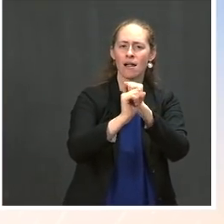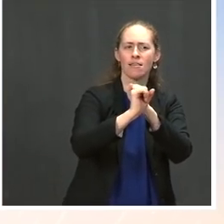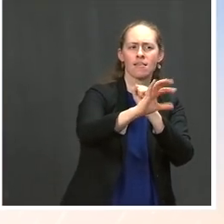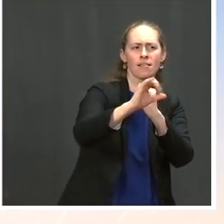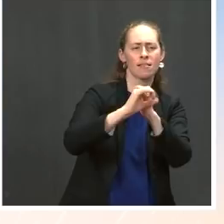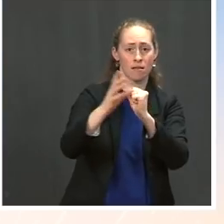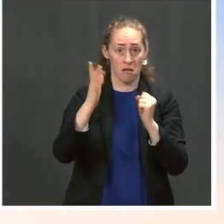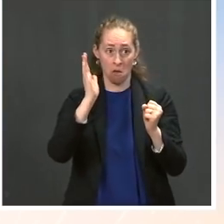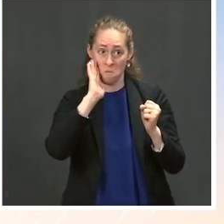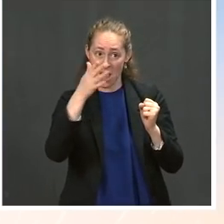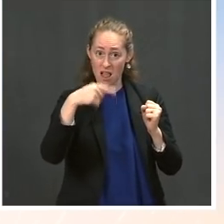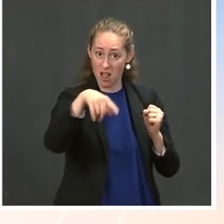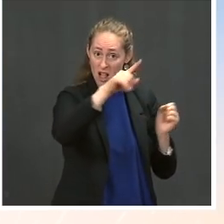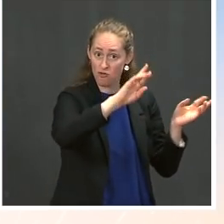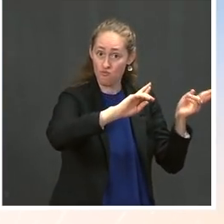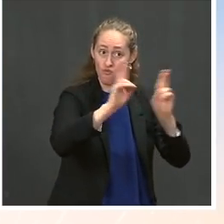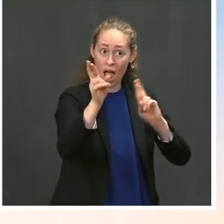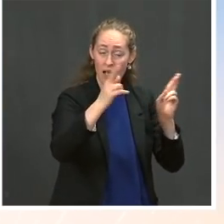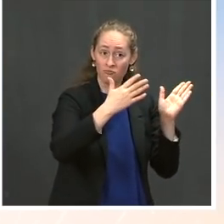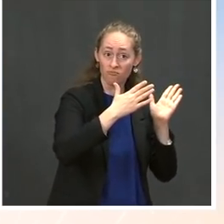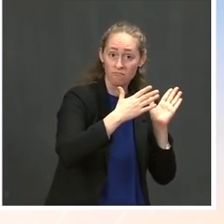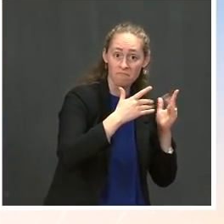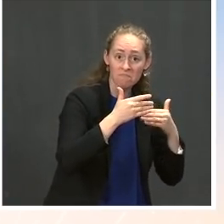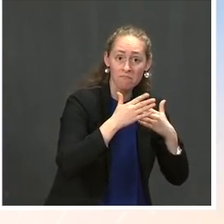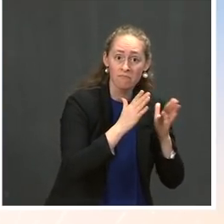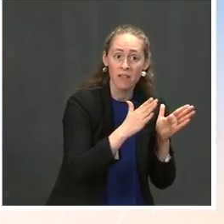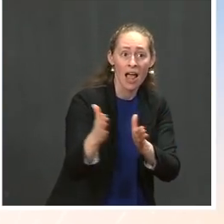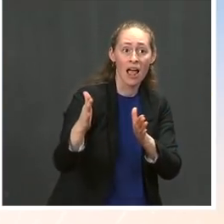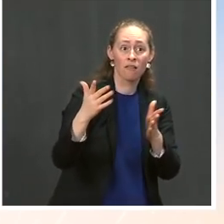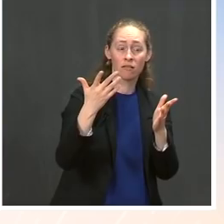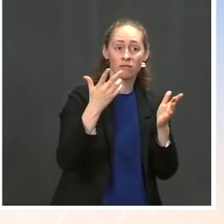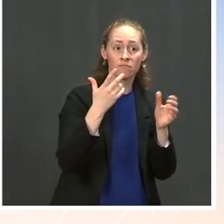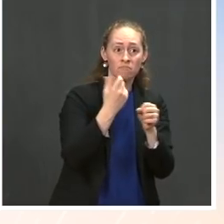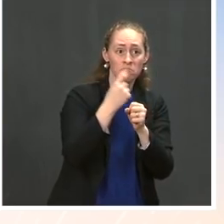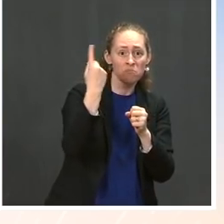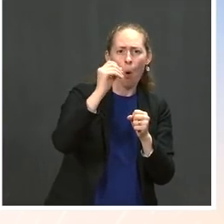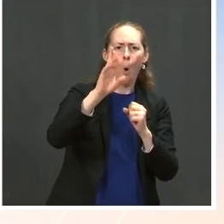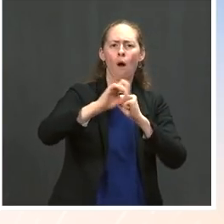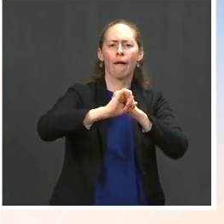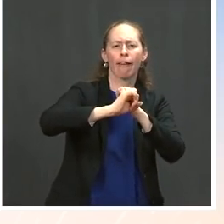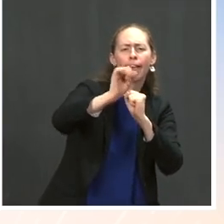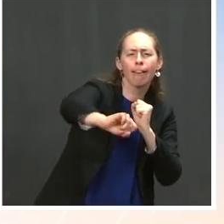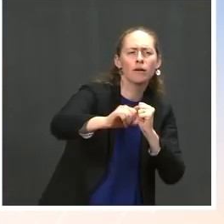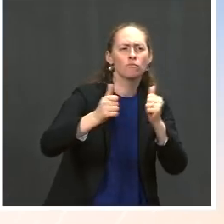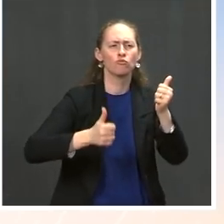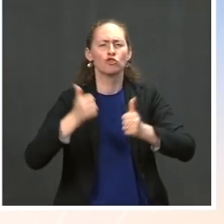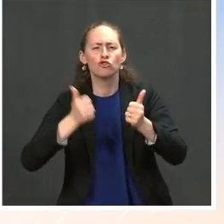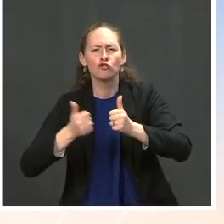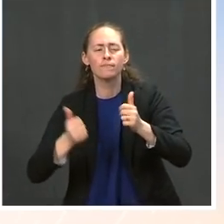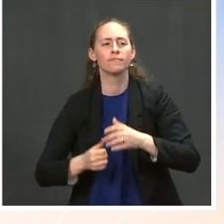of some opportunities to do that by delaying this? Ms. Psaki: I promise you we will have something to sell in the speech,